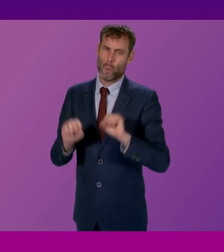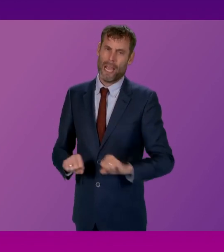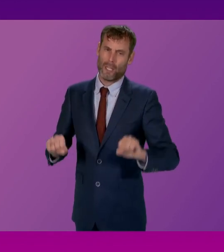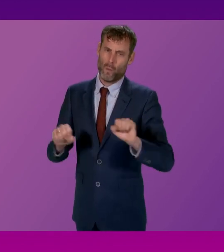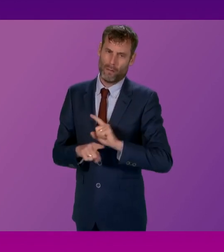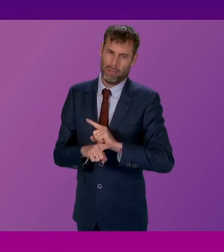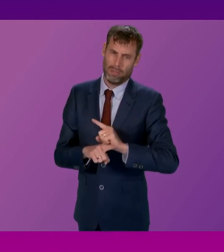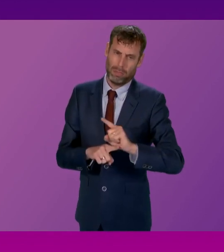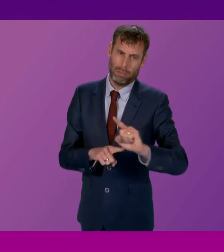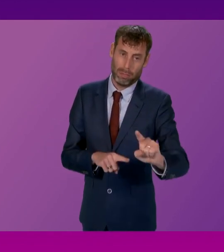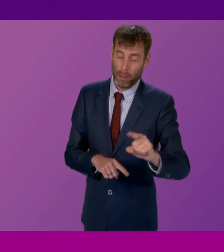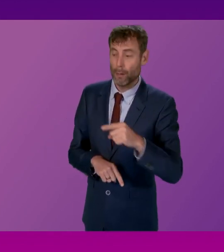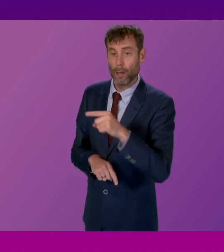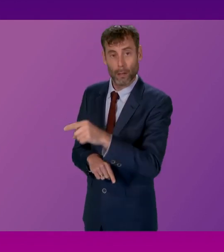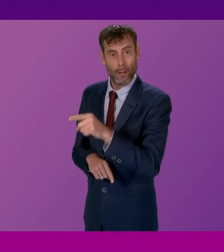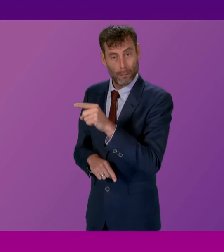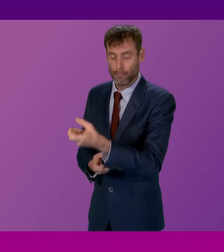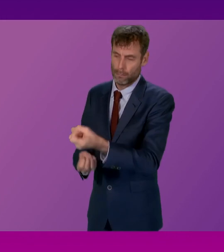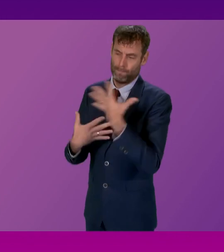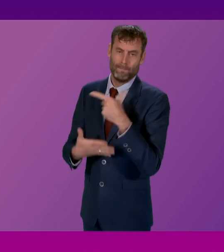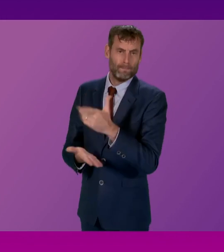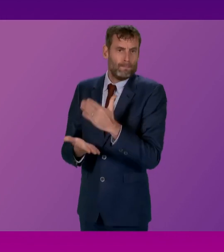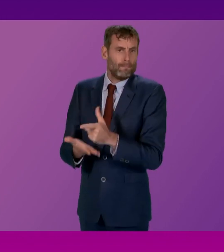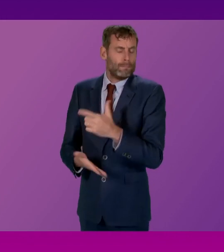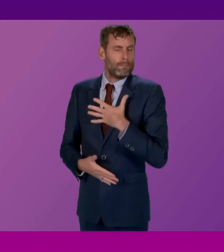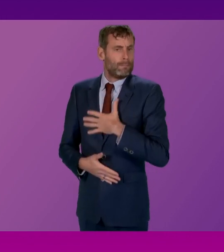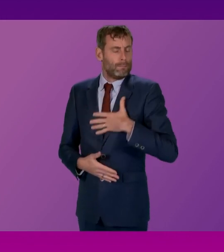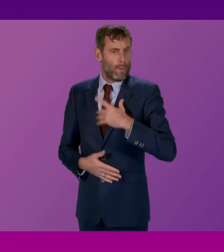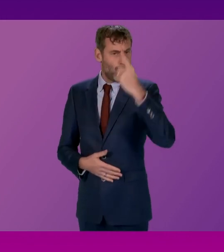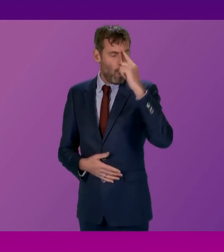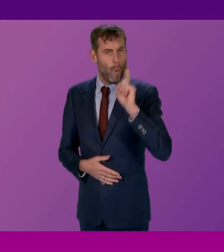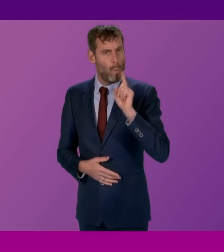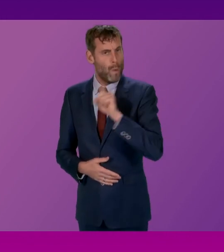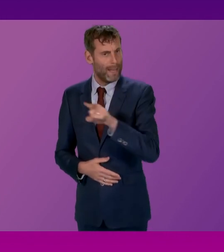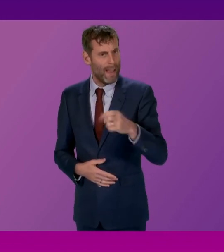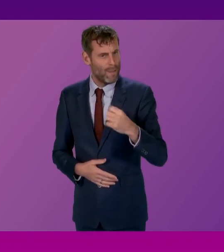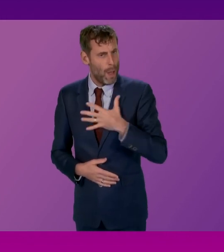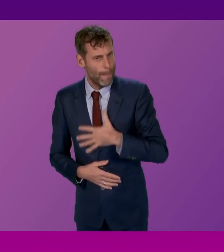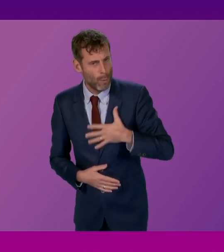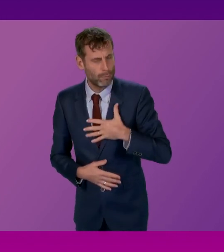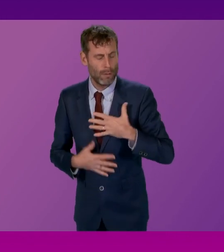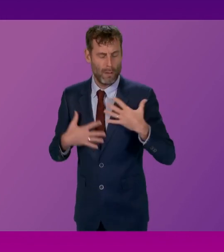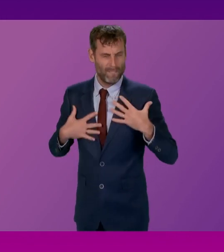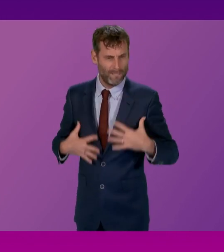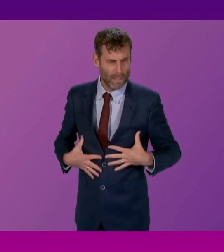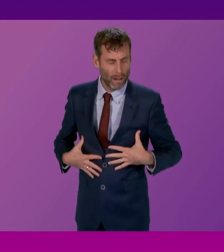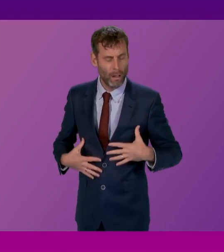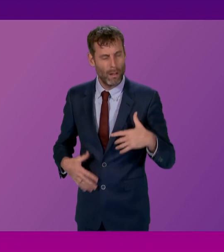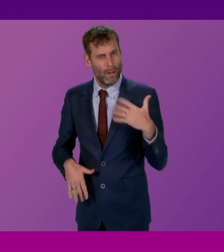She speaks powerfully around the emotional and physical impact of breast cancer, in particular.